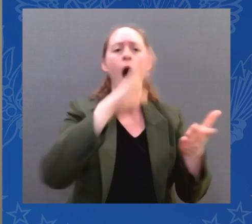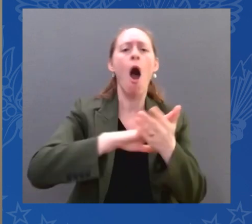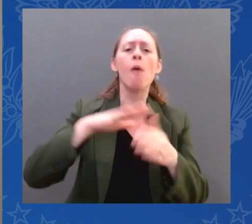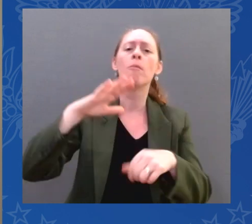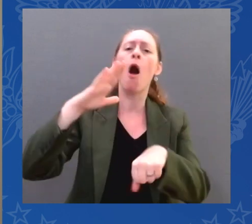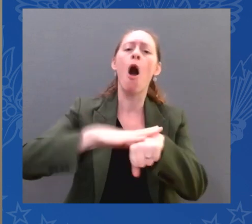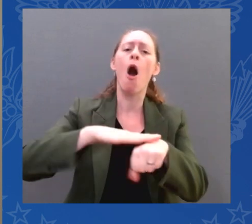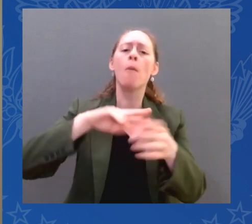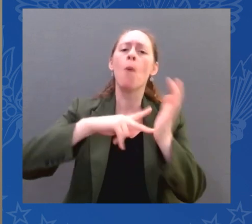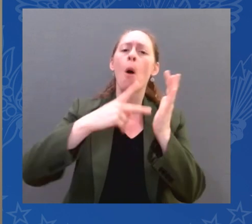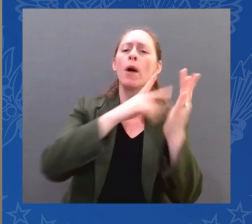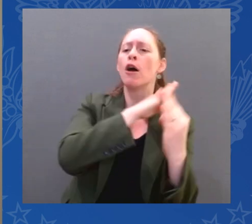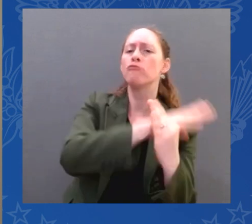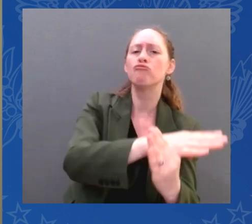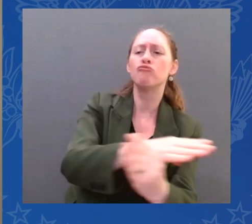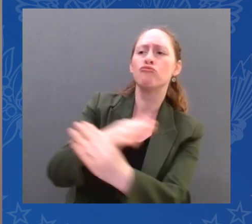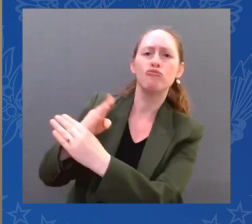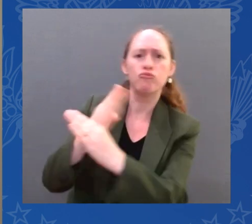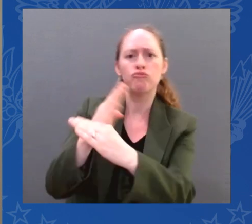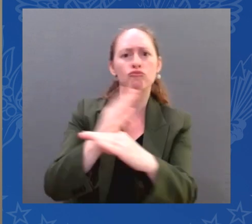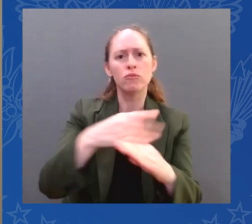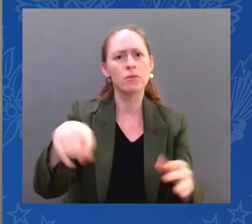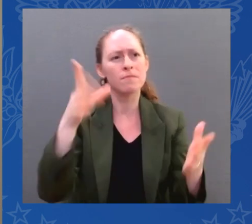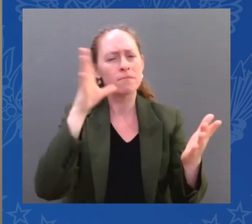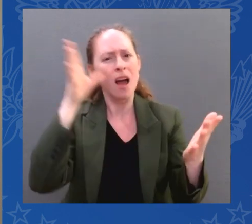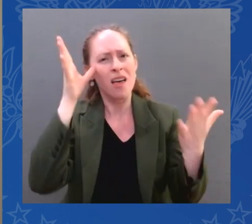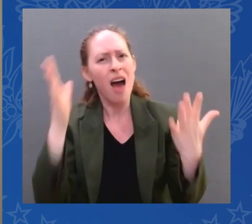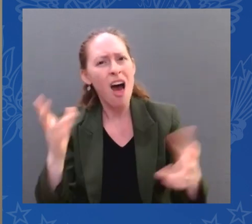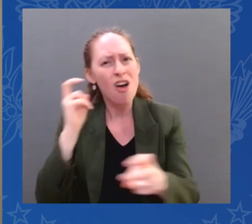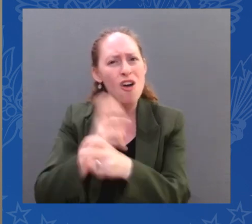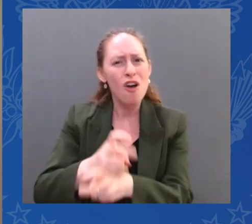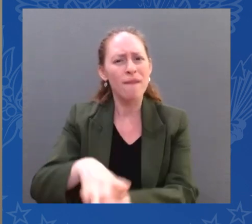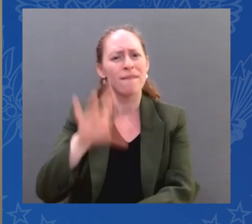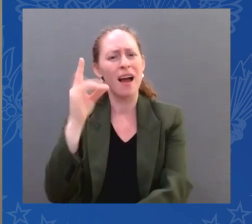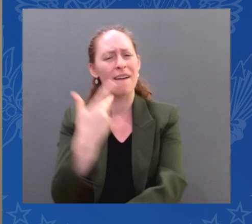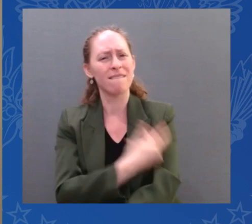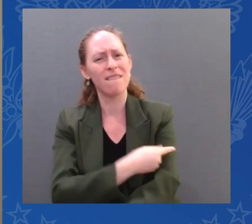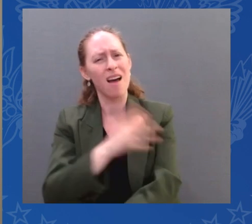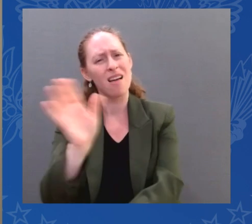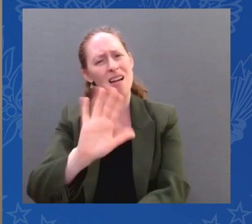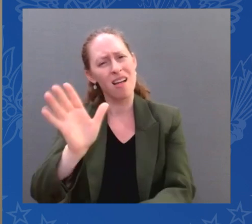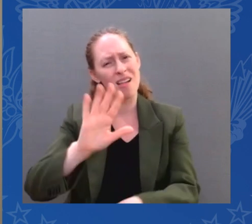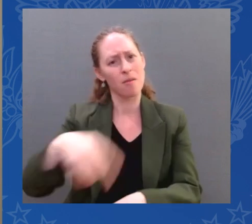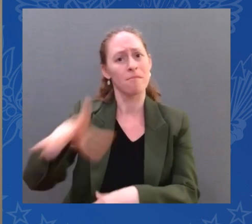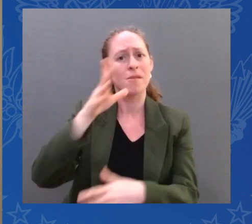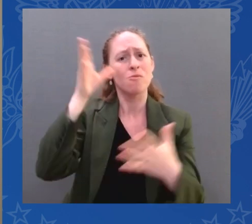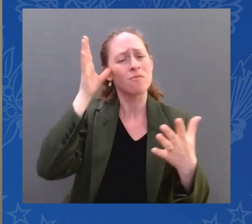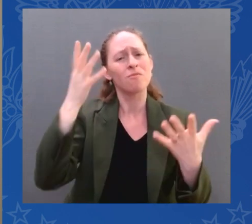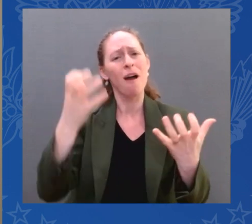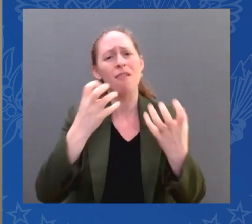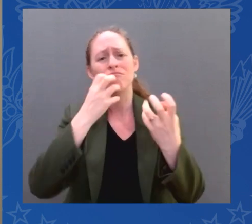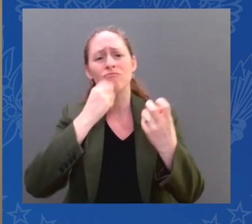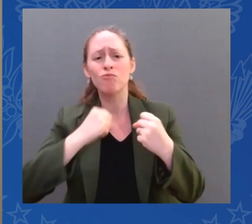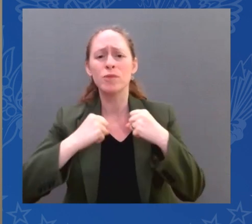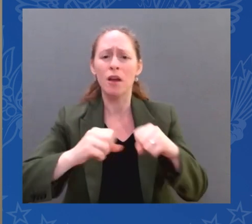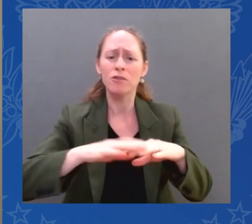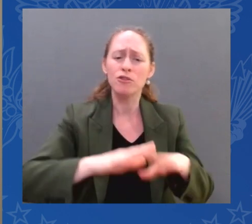who want to protect them and those around them. This is no time for politics. It's about parents being able to do